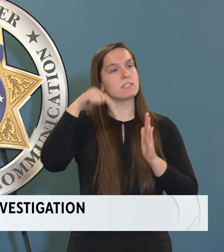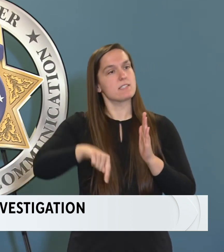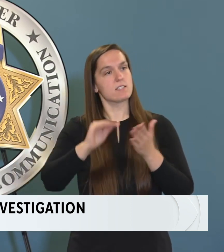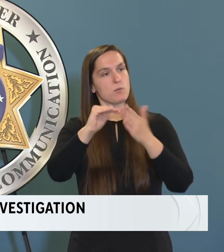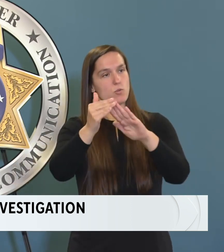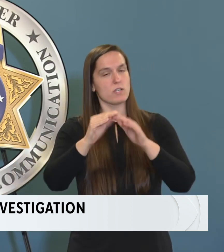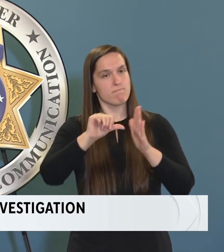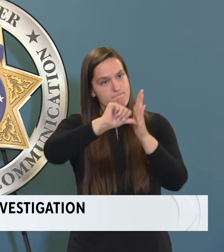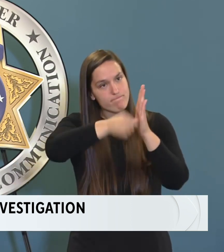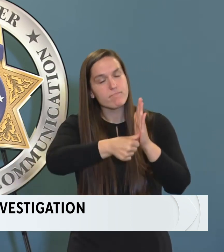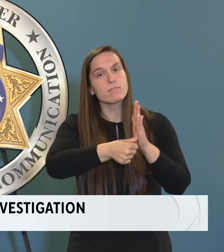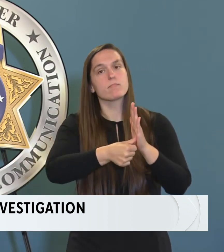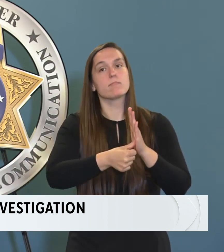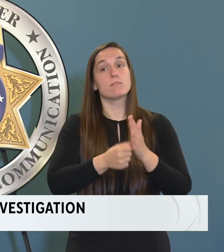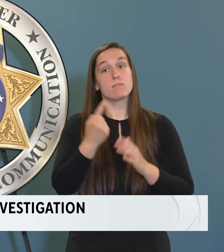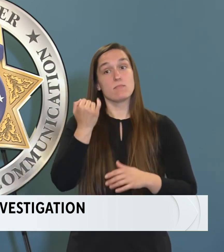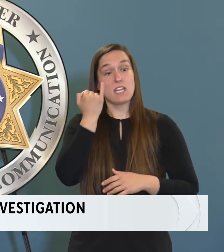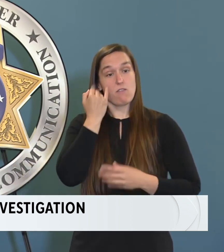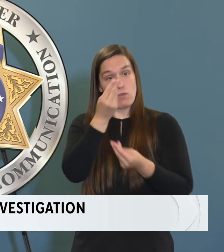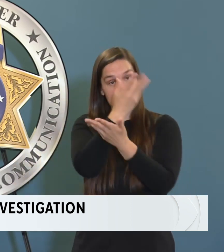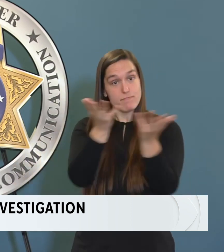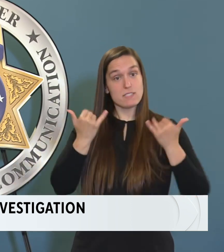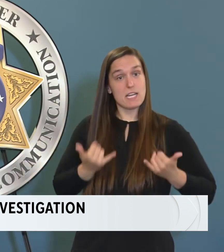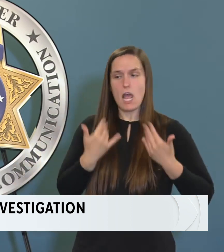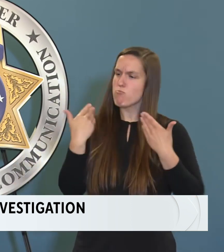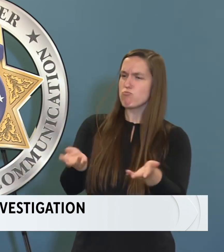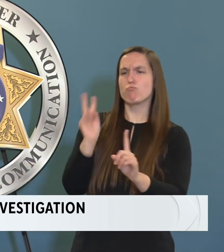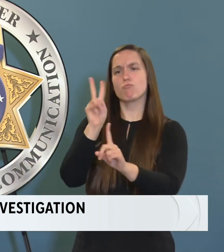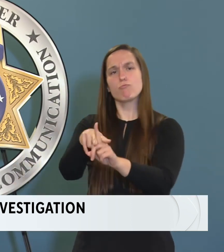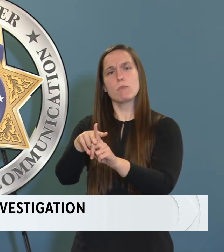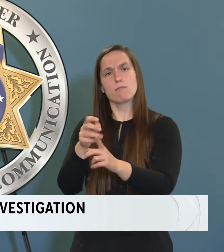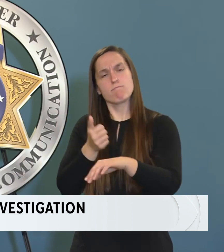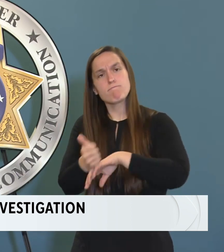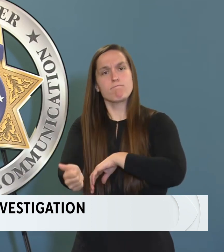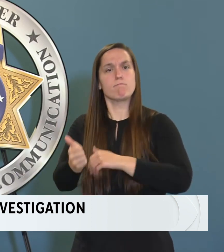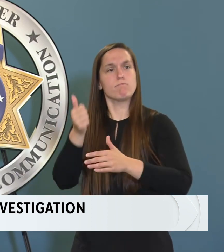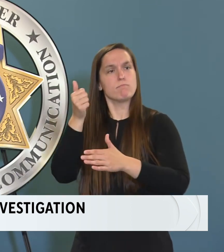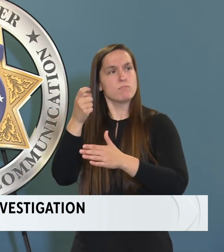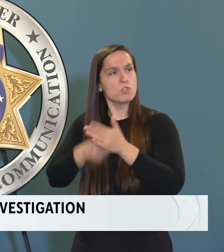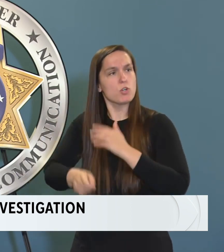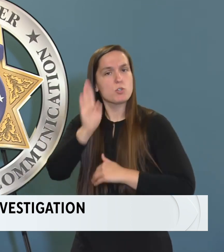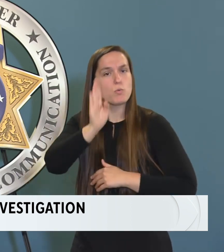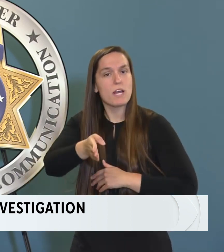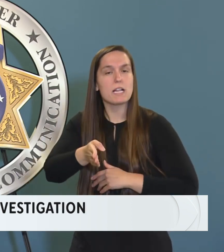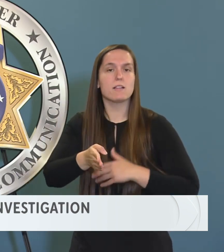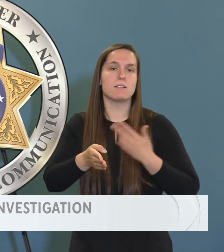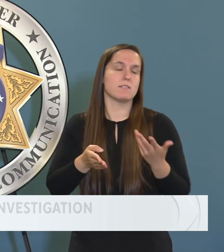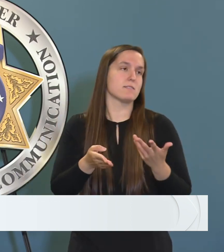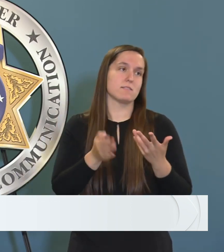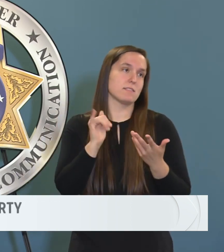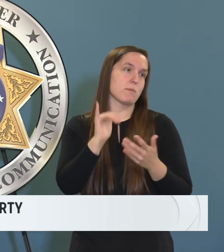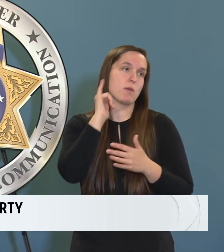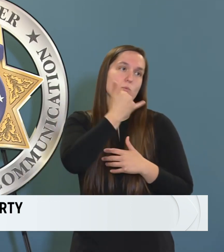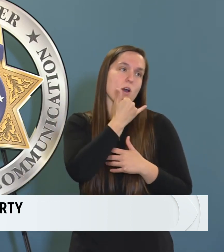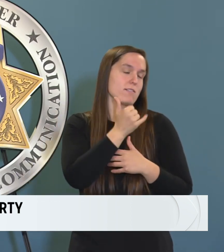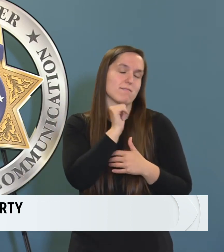THROUGH ALL OF THE EVIDENCE IN THE CASE AND I WANT TO STRESS